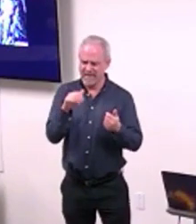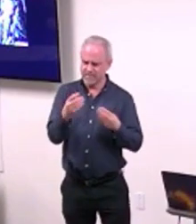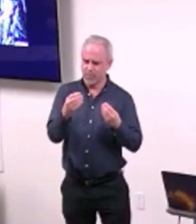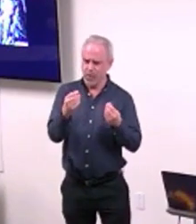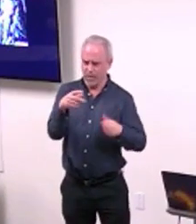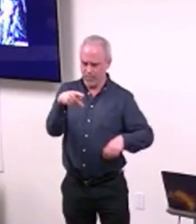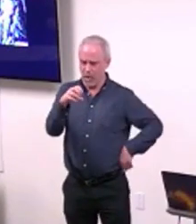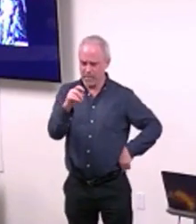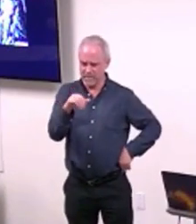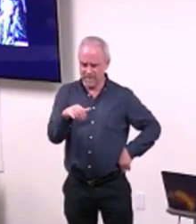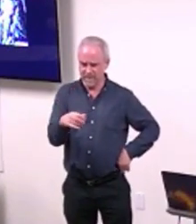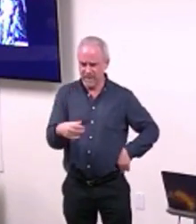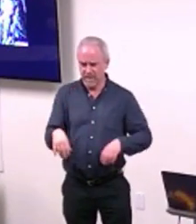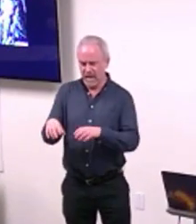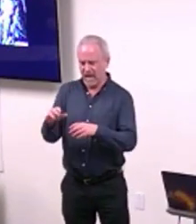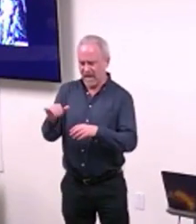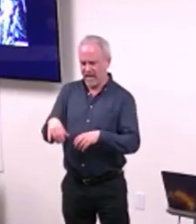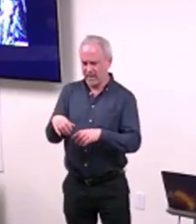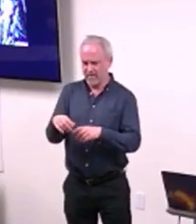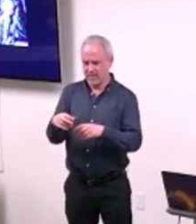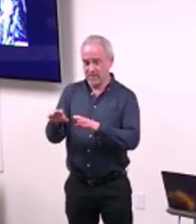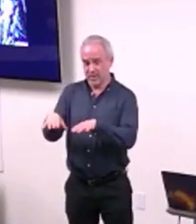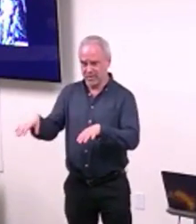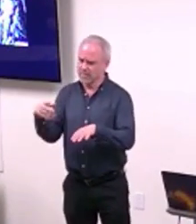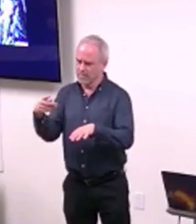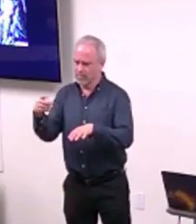So she and her husband were both tried with murder.